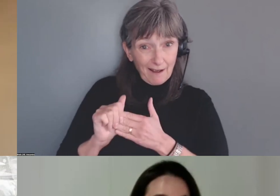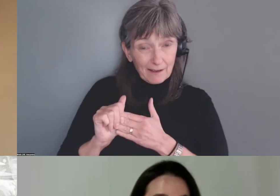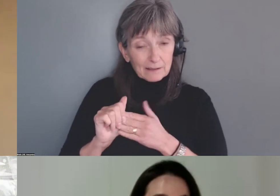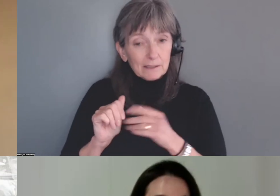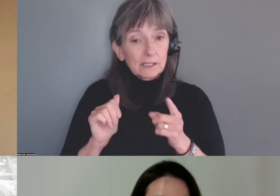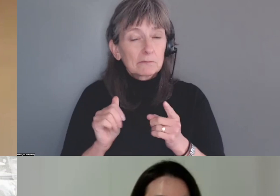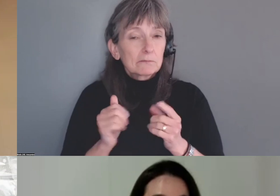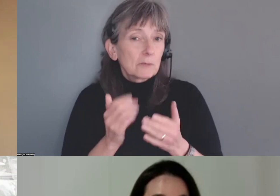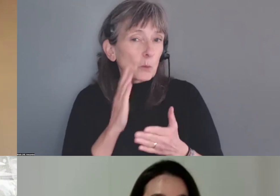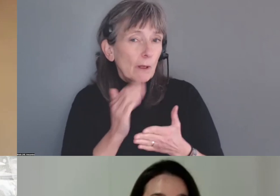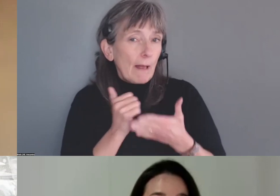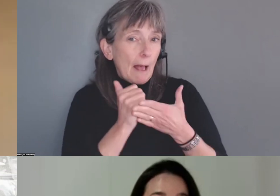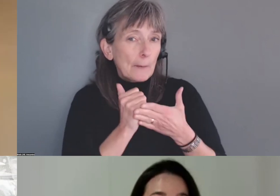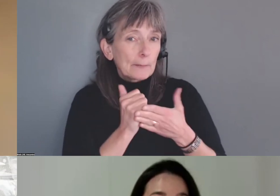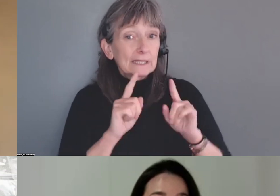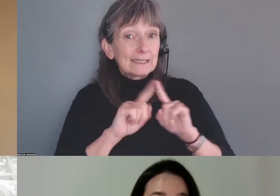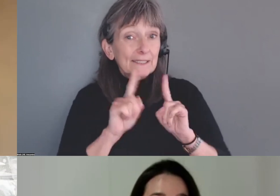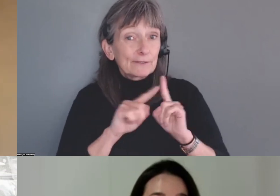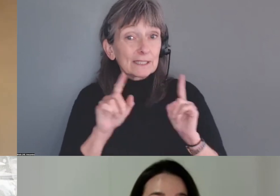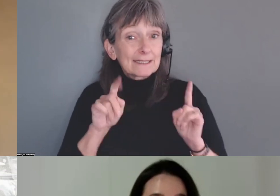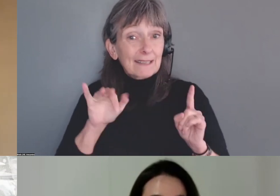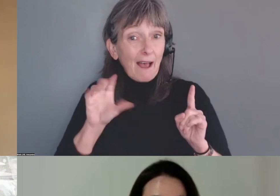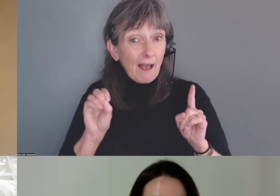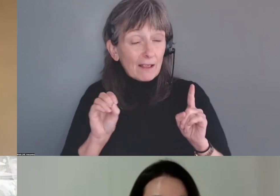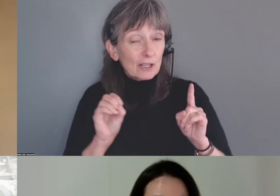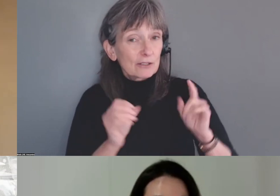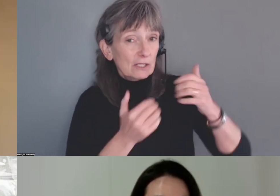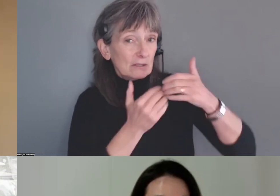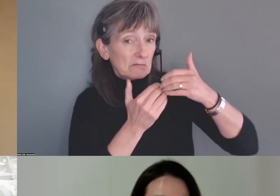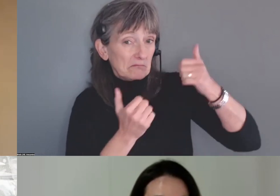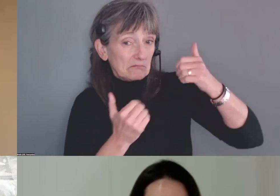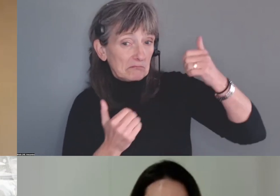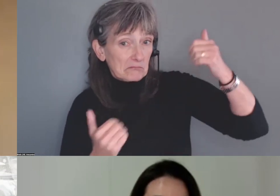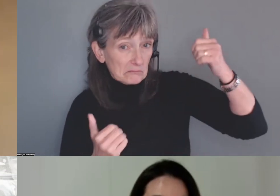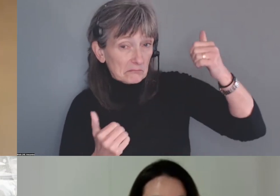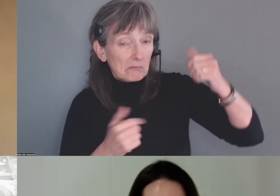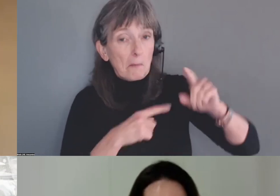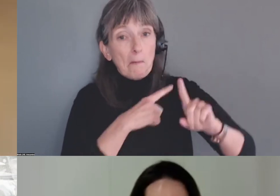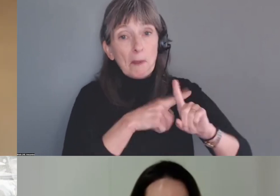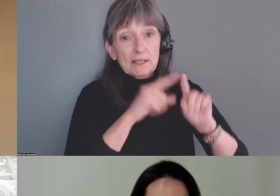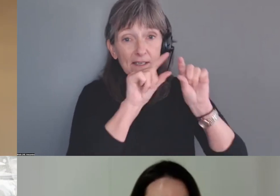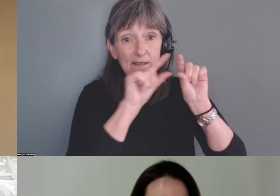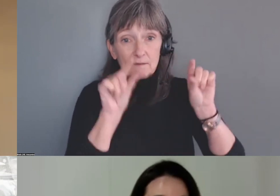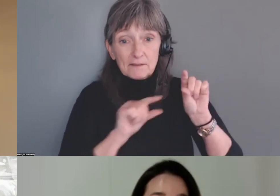styles under meaningful headings because the knowledge base is chunking that content into